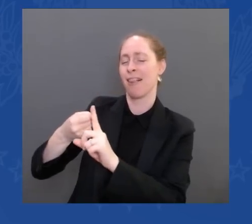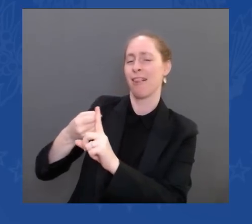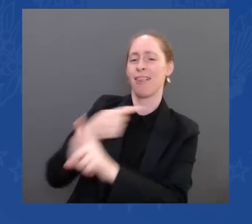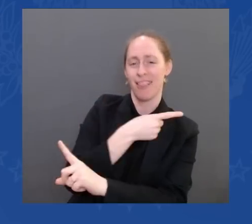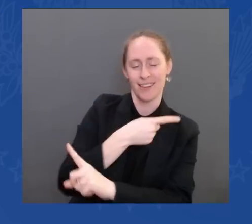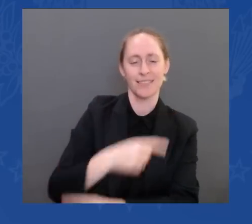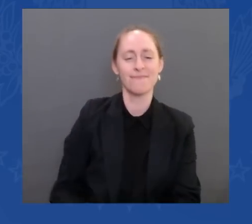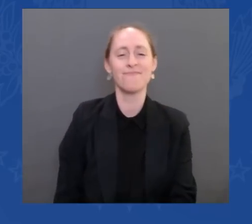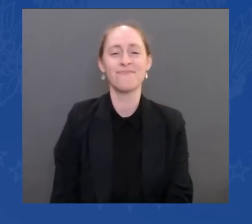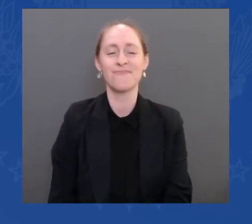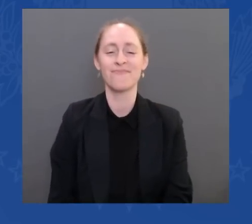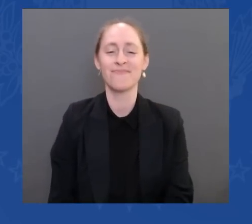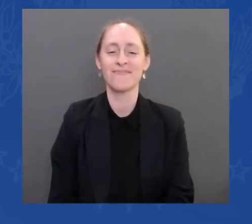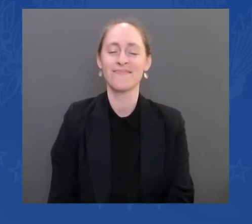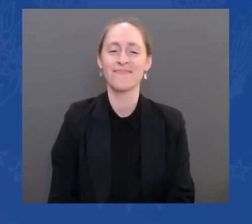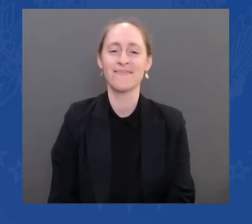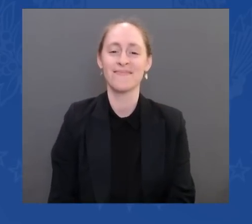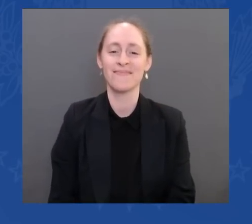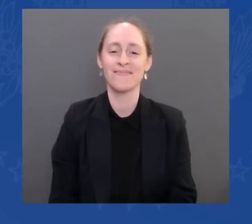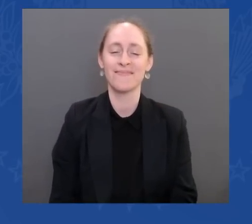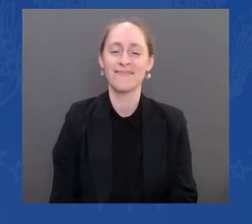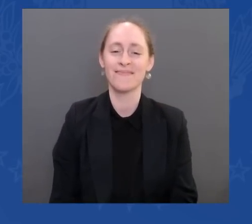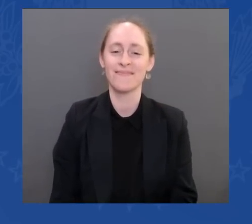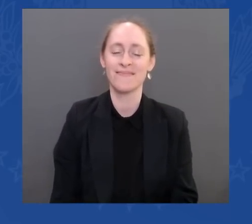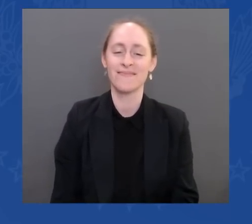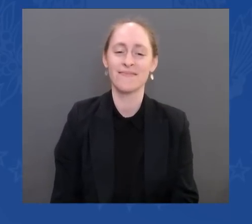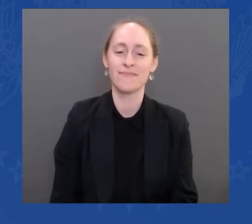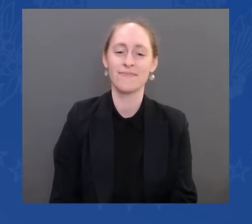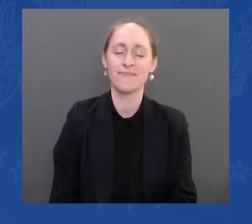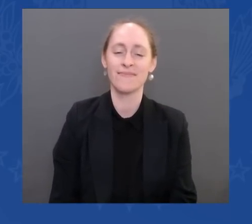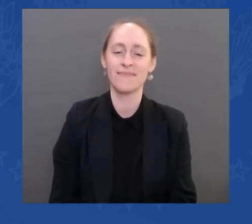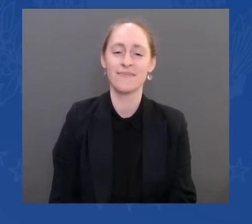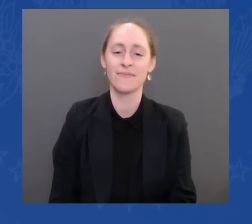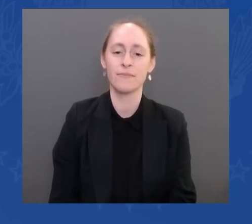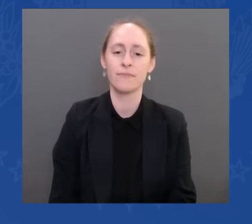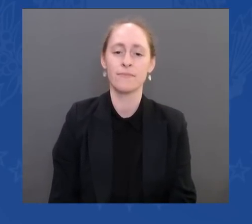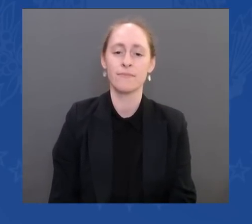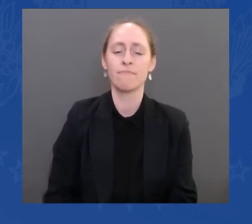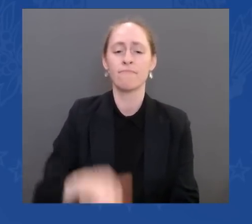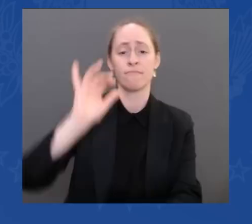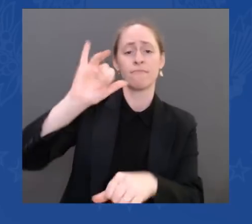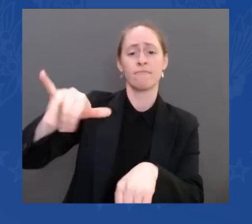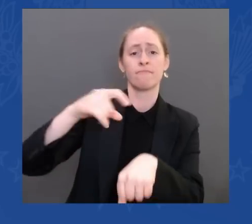the end of World War Two. And I was in Normandy,